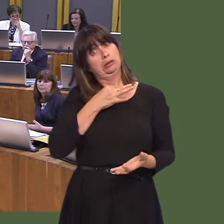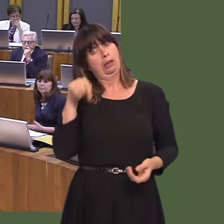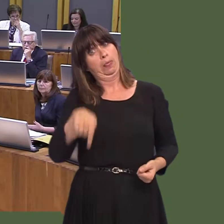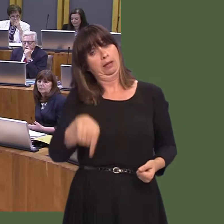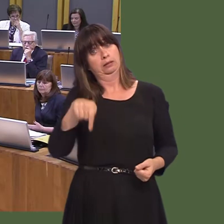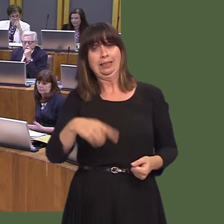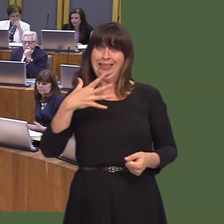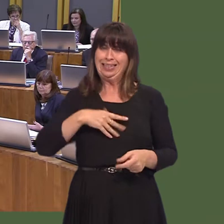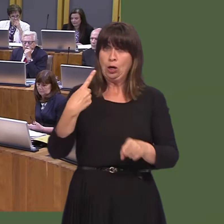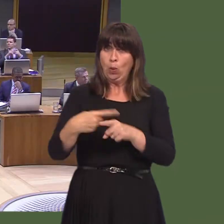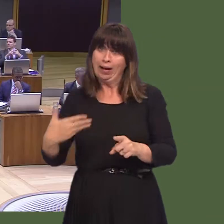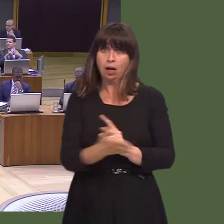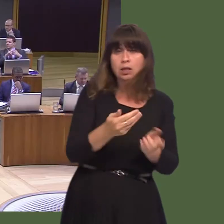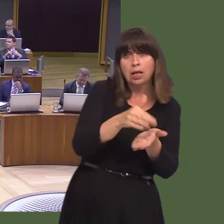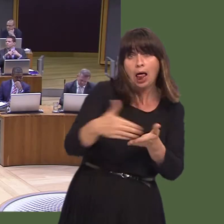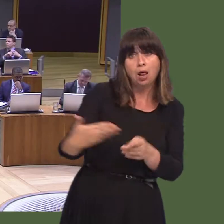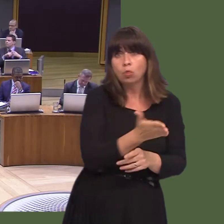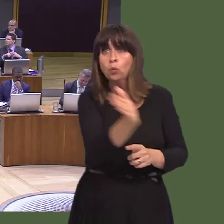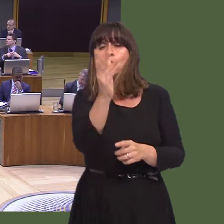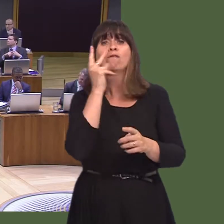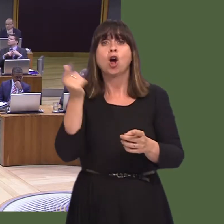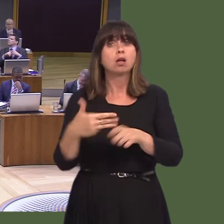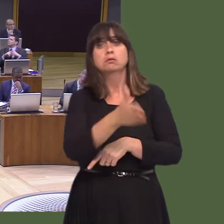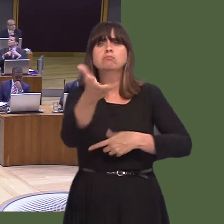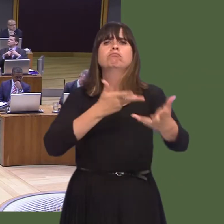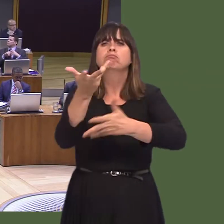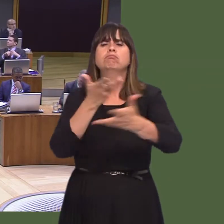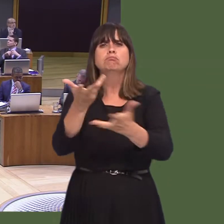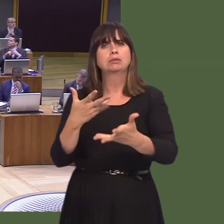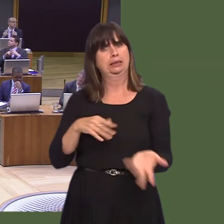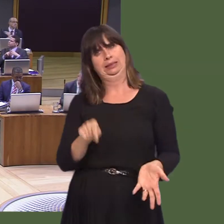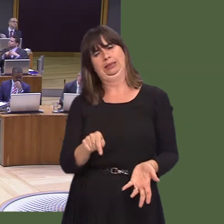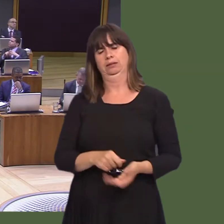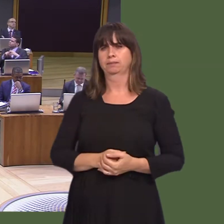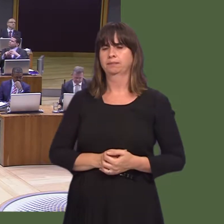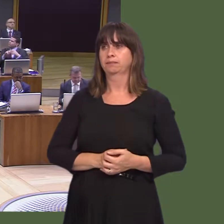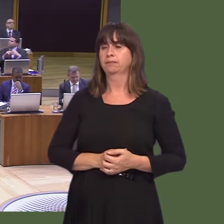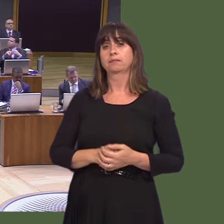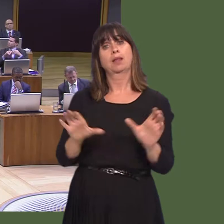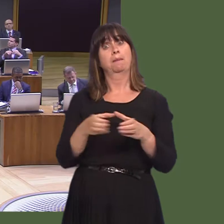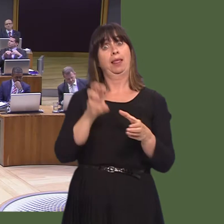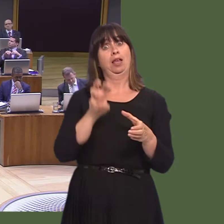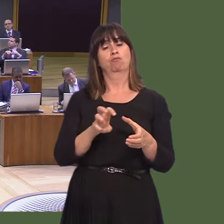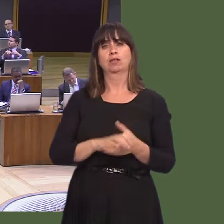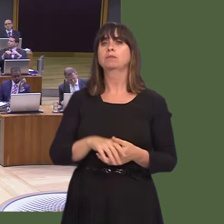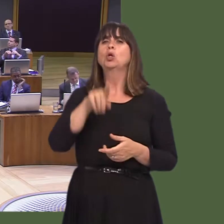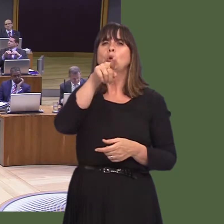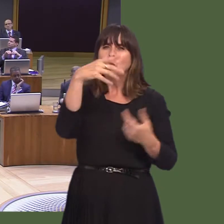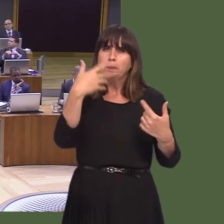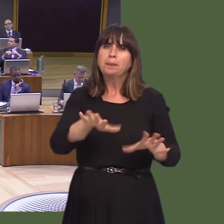Y Llywydd / The Llywydd: Arweinydd Plaid Cymru, Leanne Wood. Leanne Wood AM: Diolch, Llywydd. First Minister, it's on the record that you said that everyone was running around screaming,